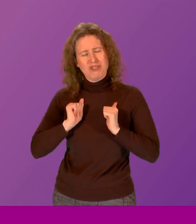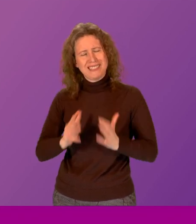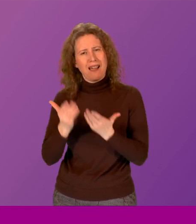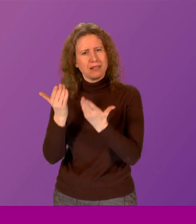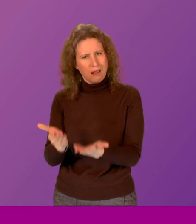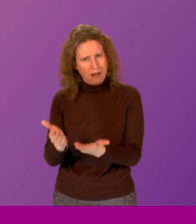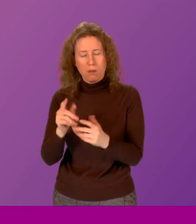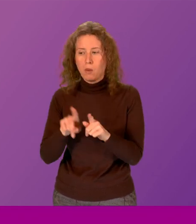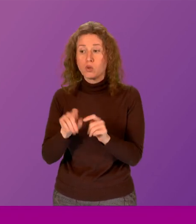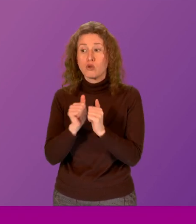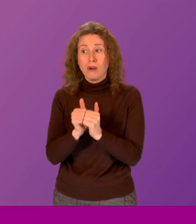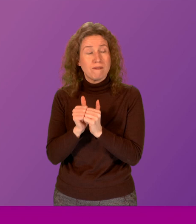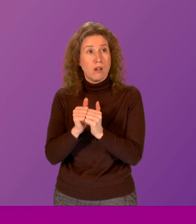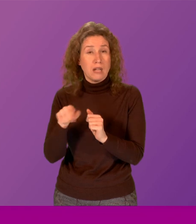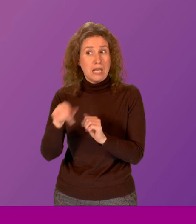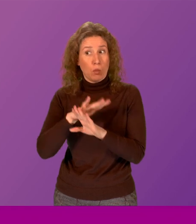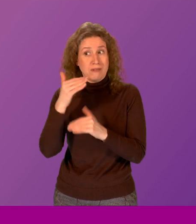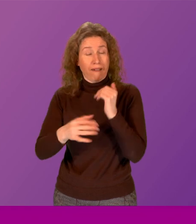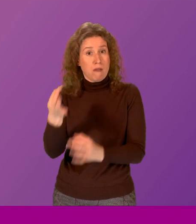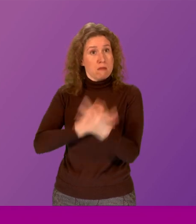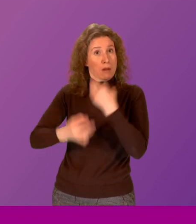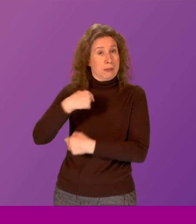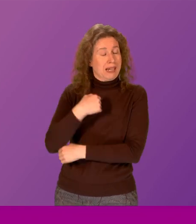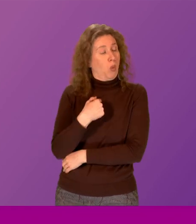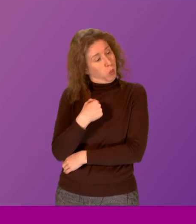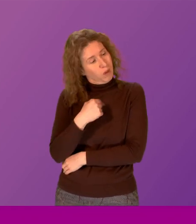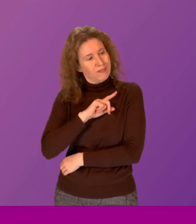and I am grateful that I no longer have to be on the other end of a tough interview by him.